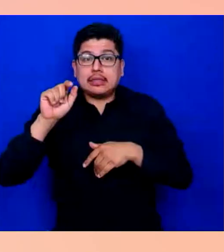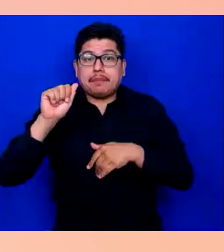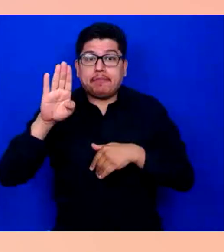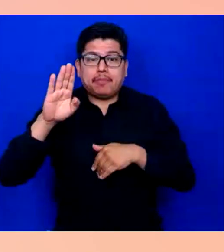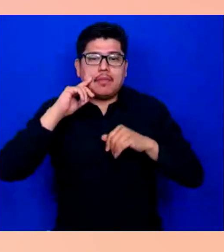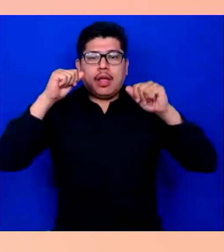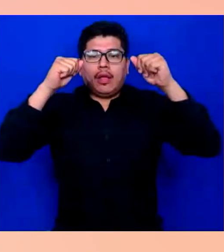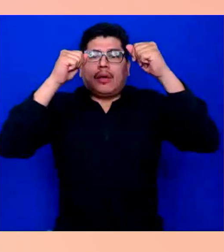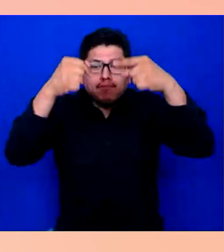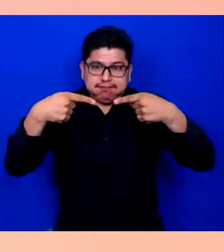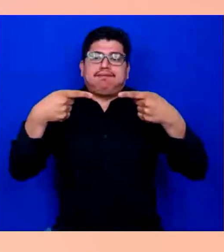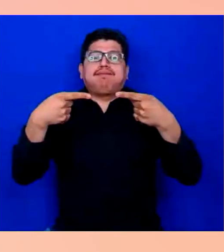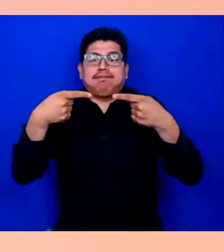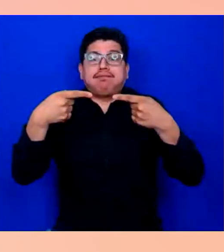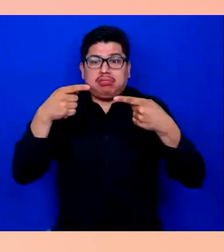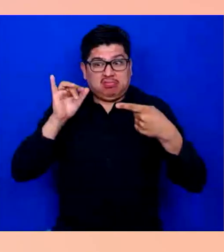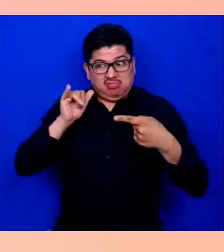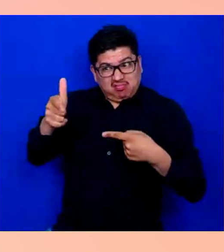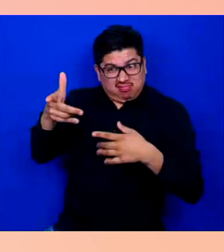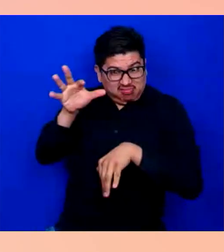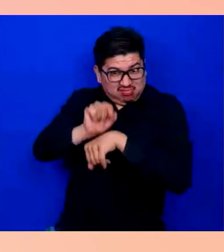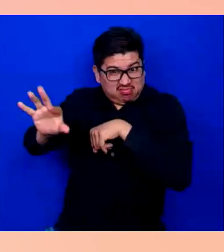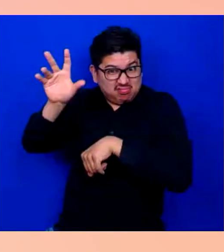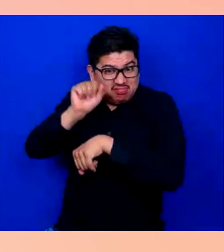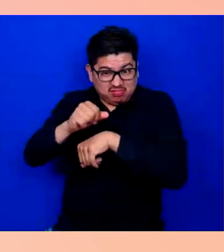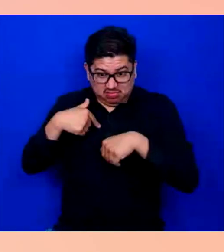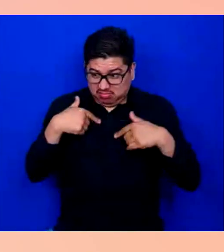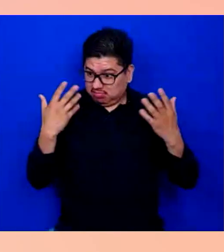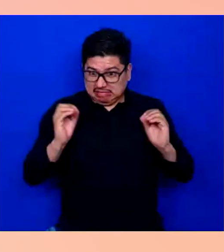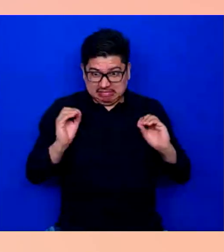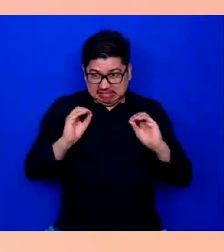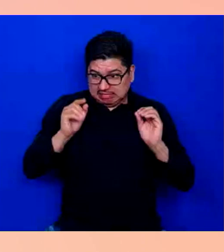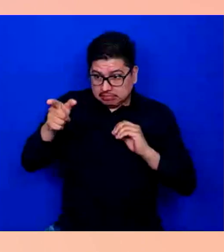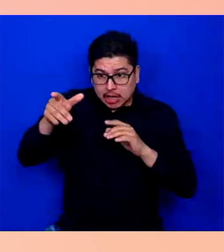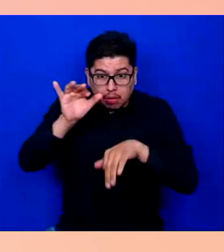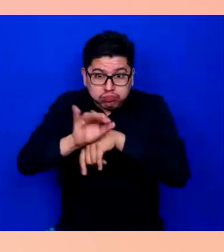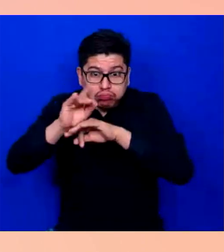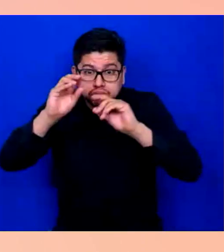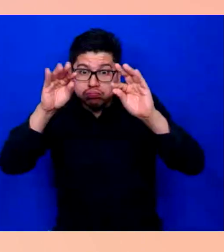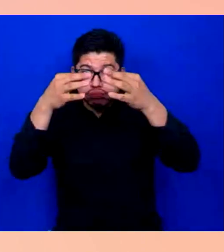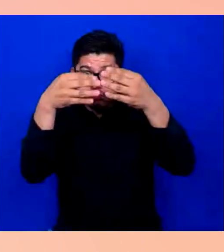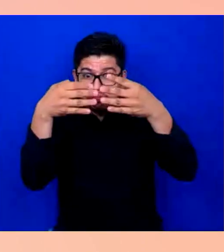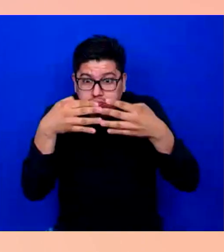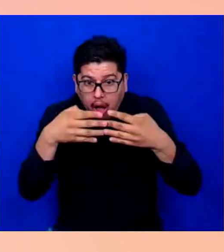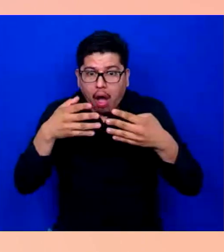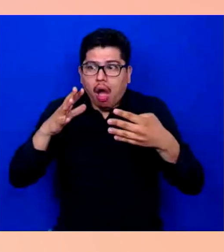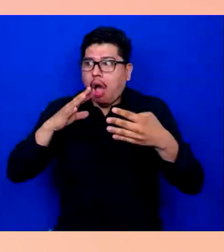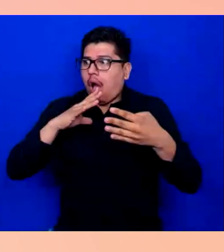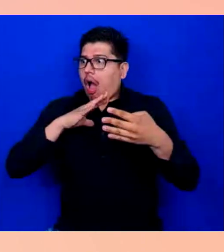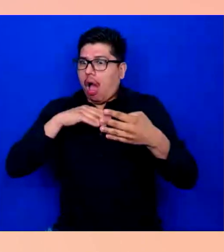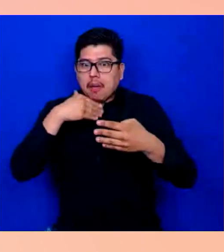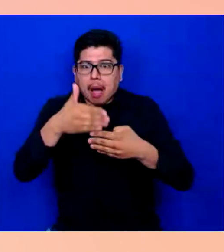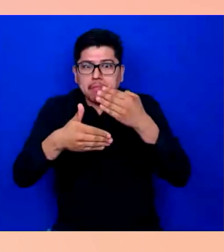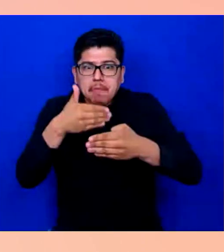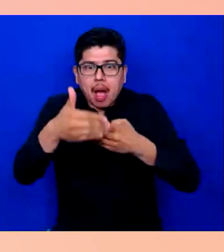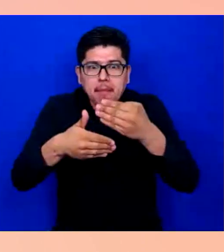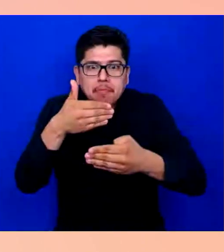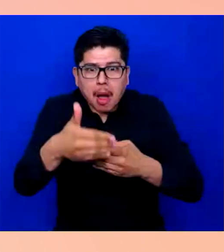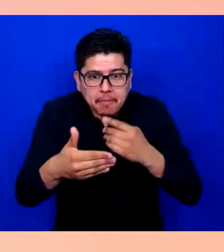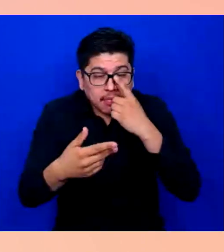that first suggestion right as often as possible. We see Intellicode order the parameters usefully again,